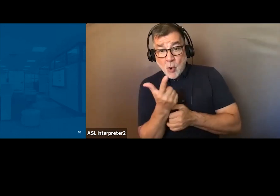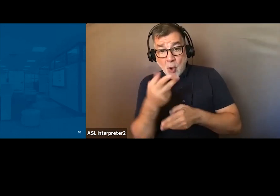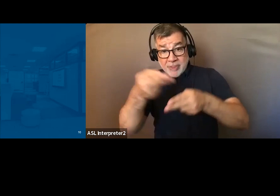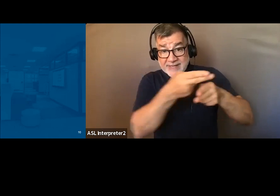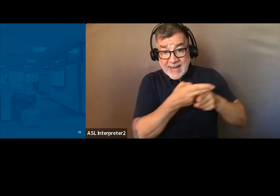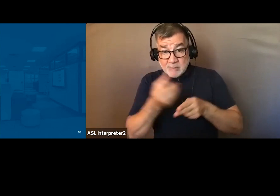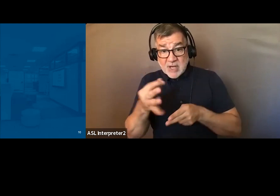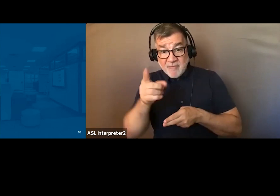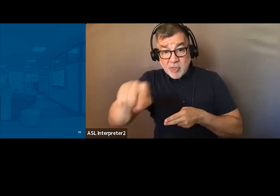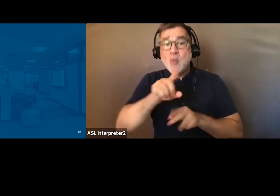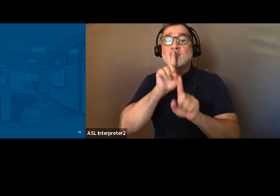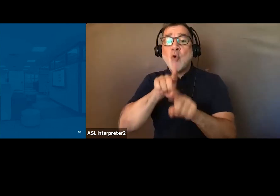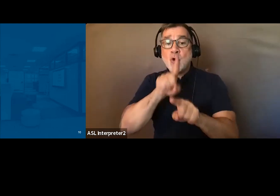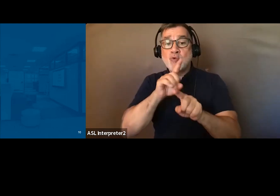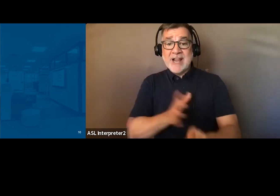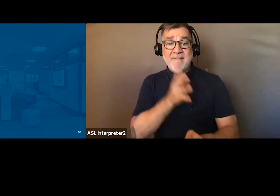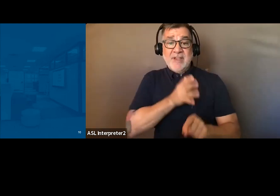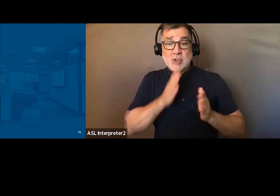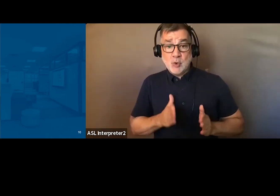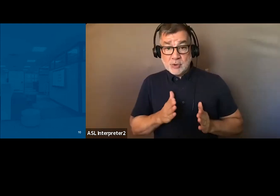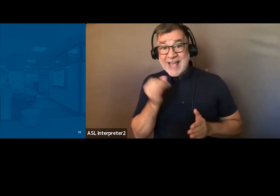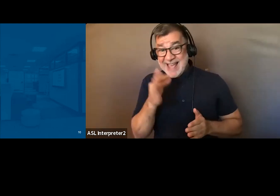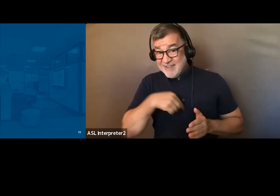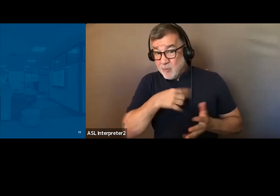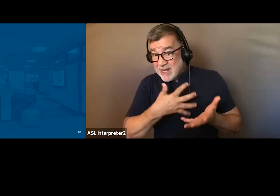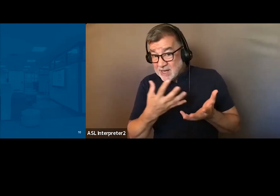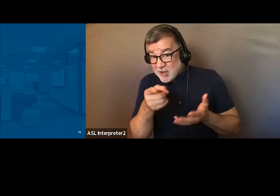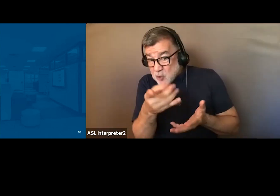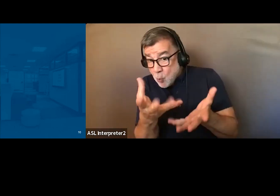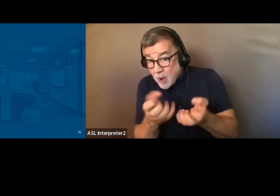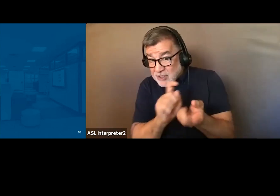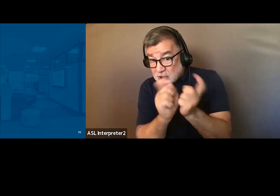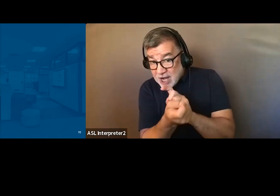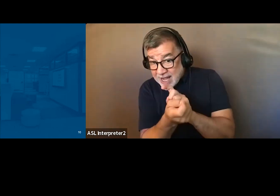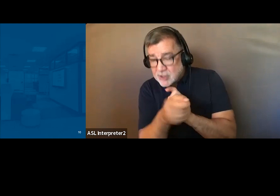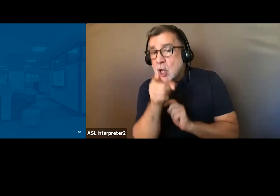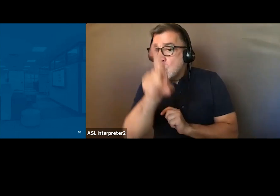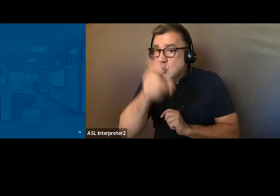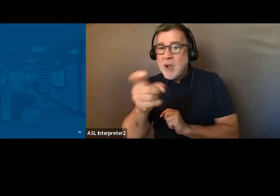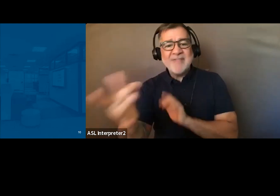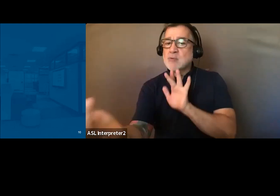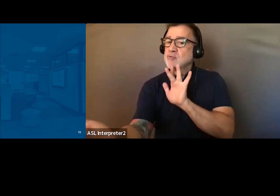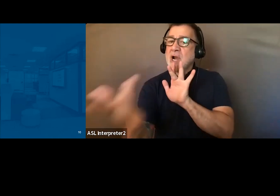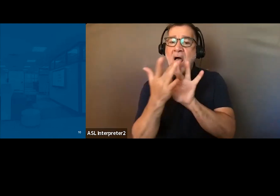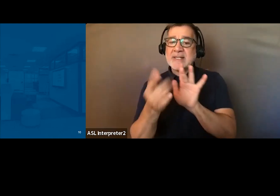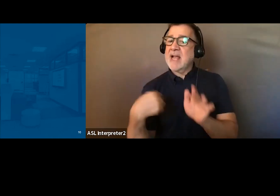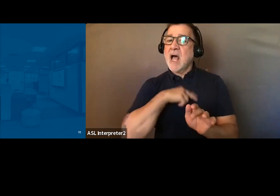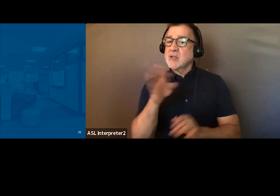So if we want to make a change, it has to come from you. We don't want just someone, some point of contact in the agency, saying, "Oh, you know, I want access.